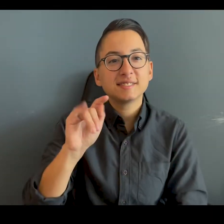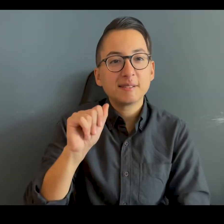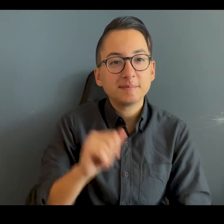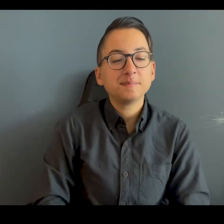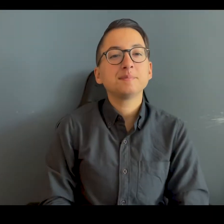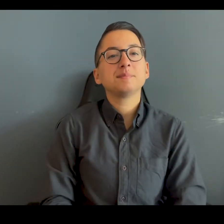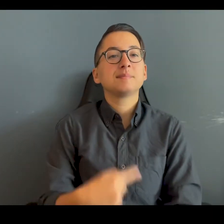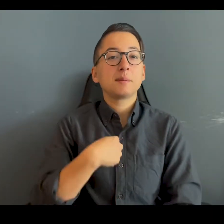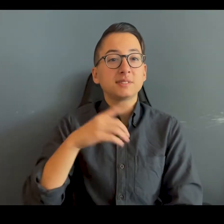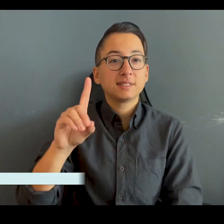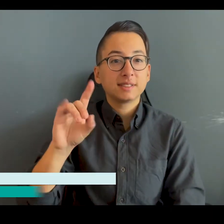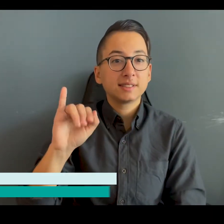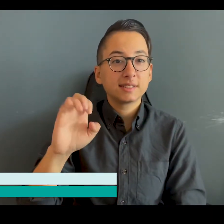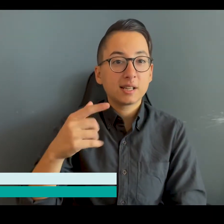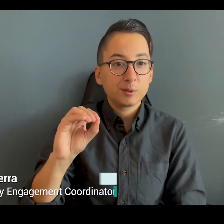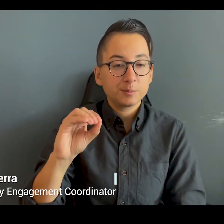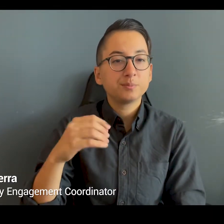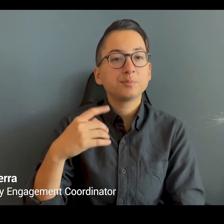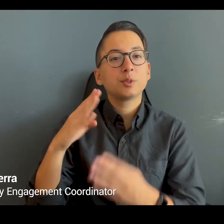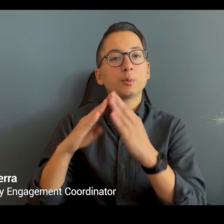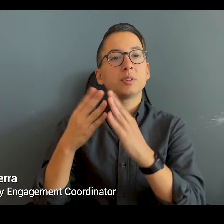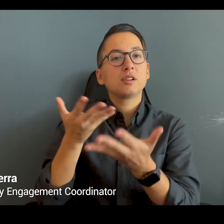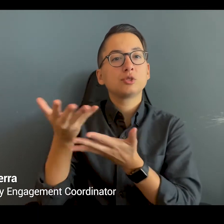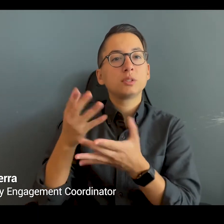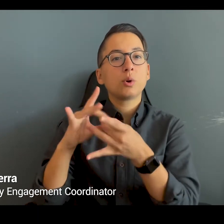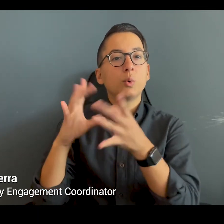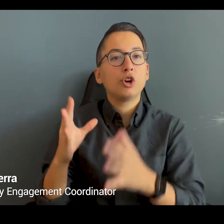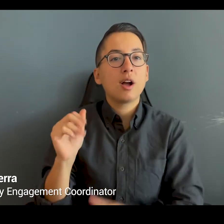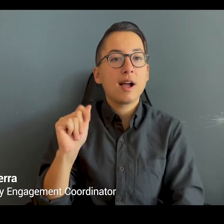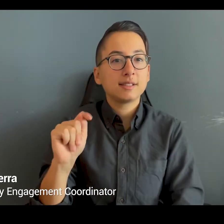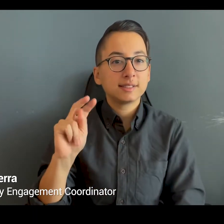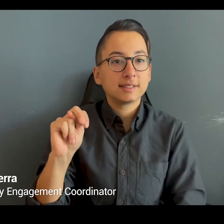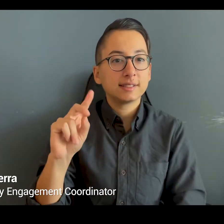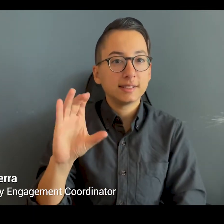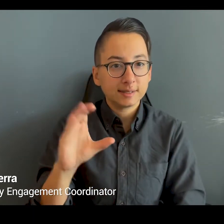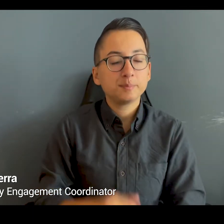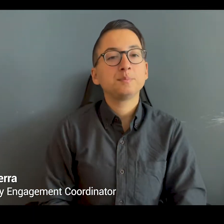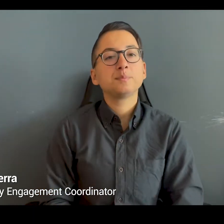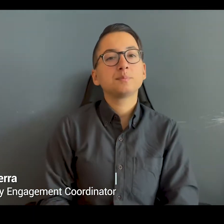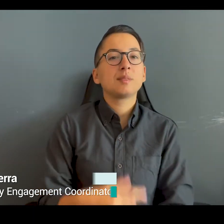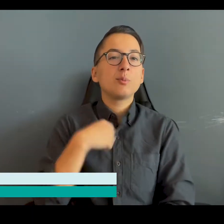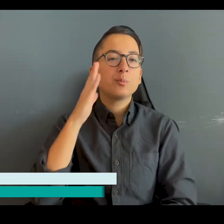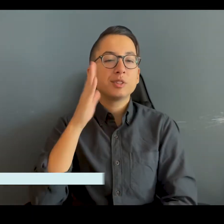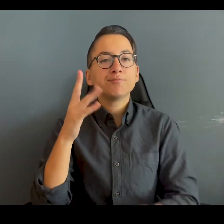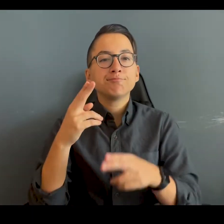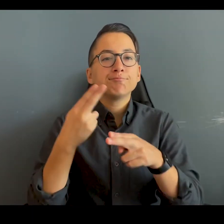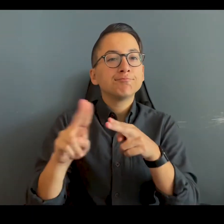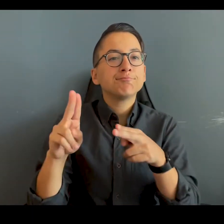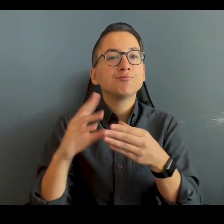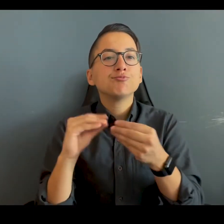Thank you, Tia! I’m Diego, the Community Engagement Coordinator at NDC.